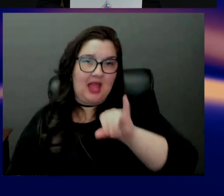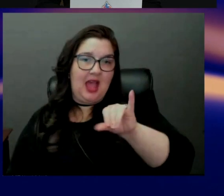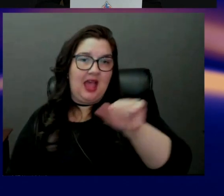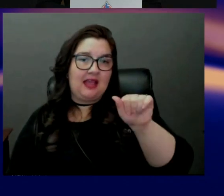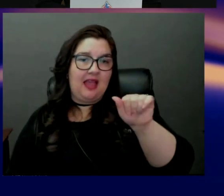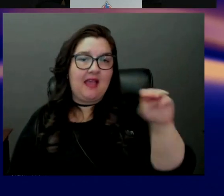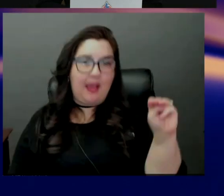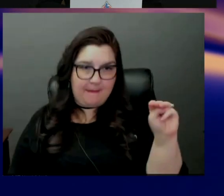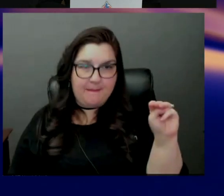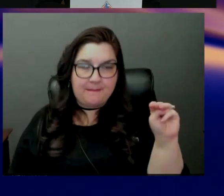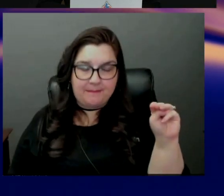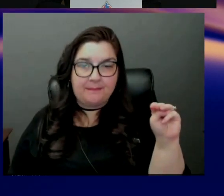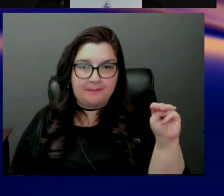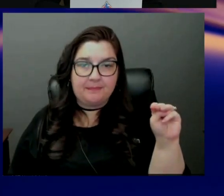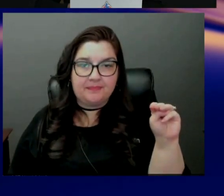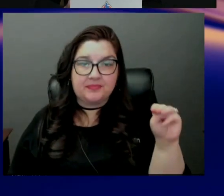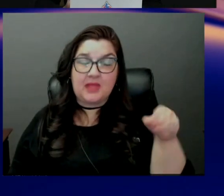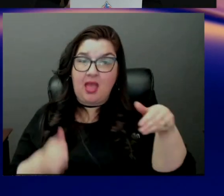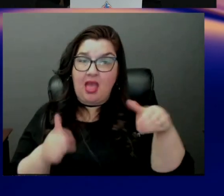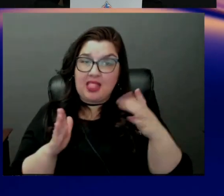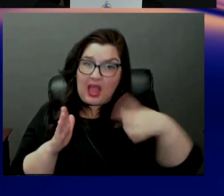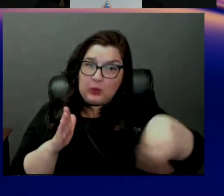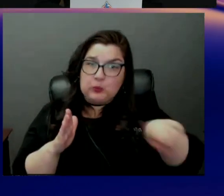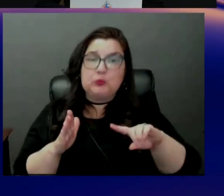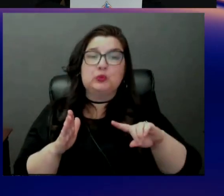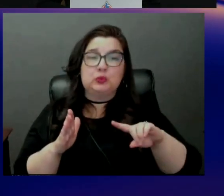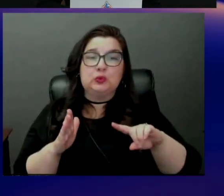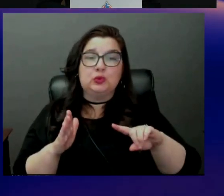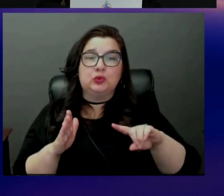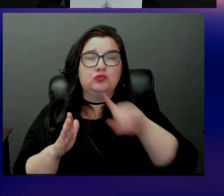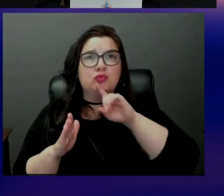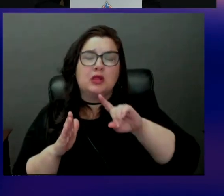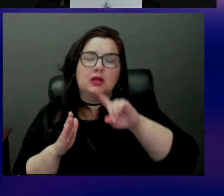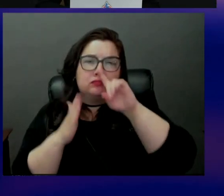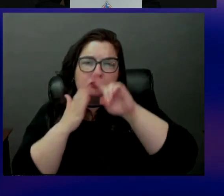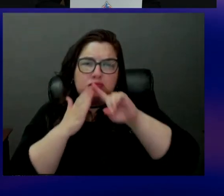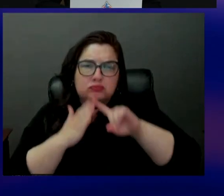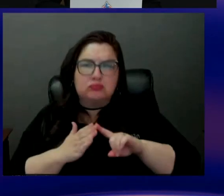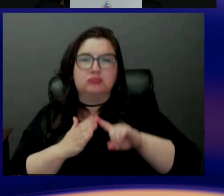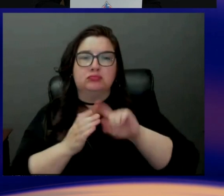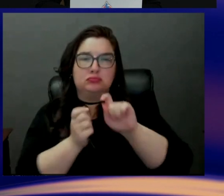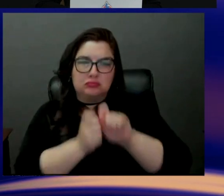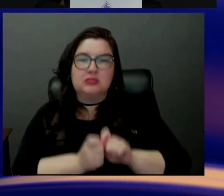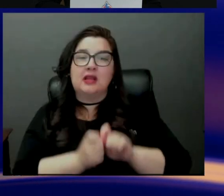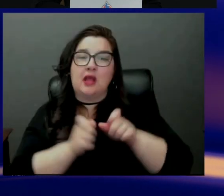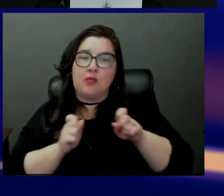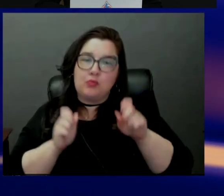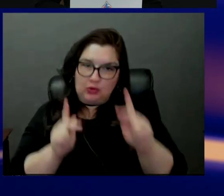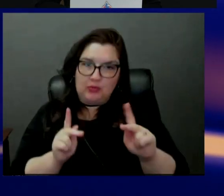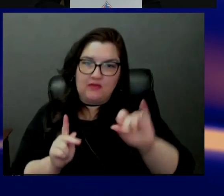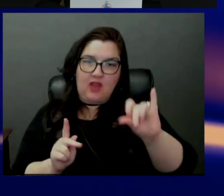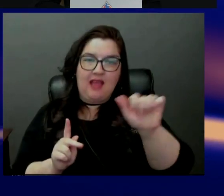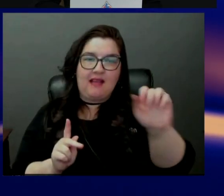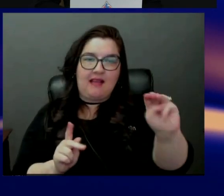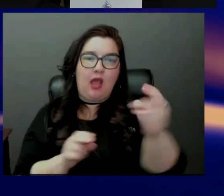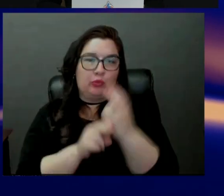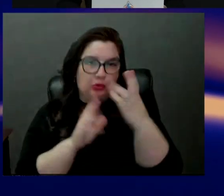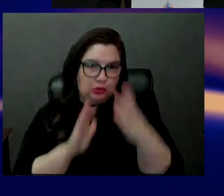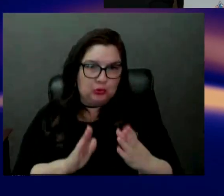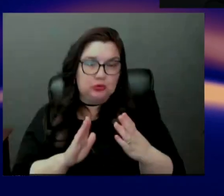And this allows you to apply fine grain permissions in controls for your IAM users, your groups, or your roles.